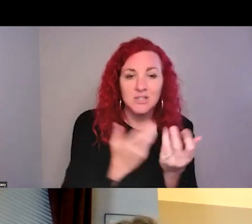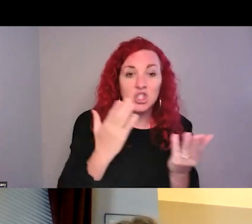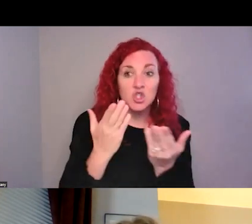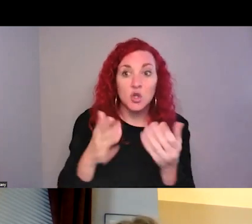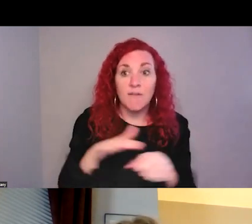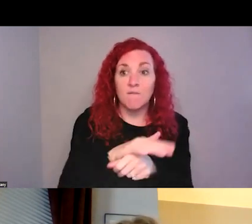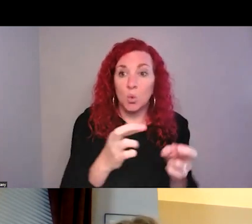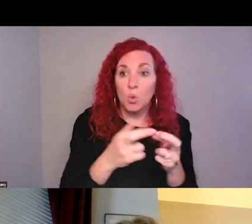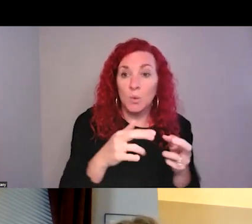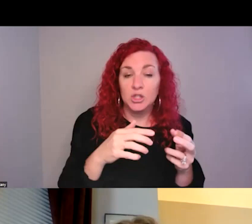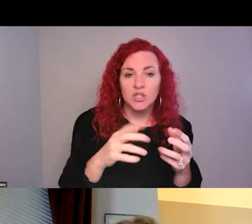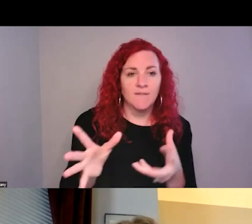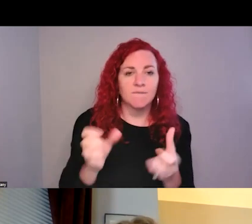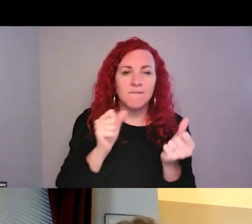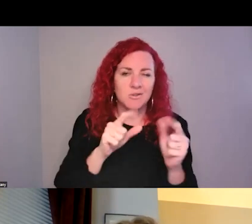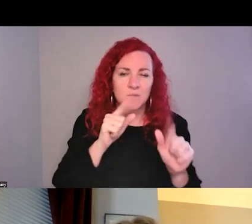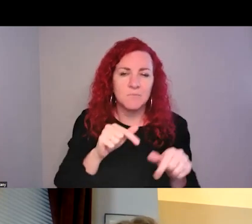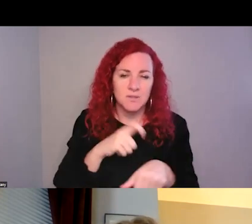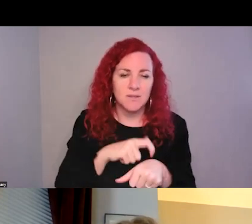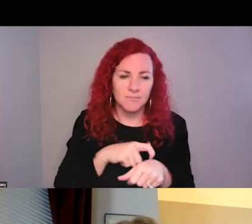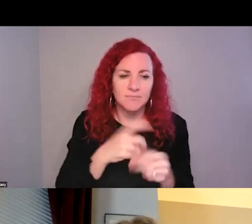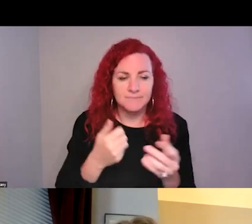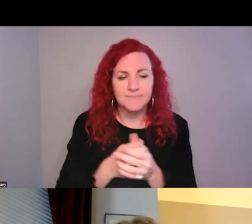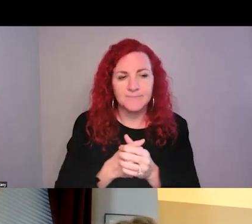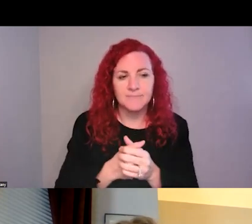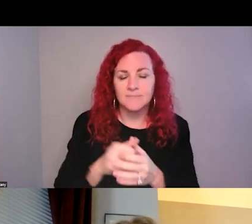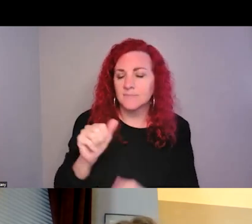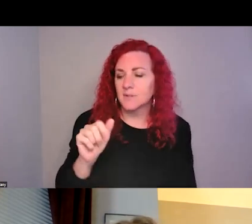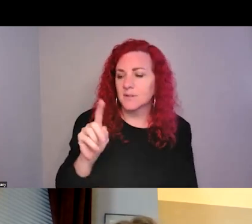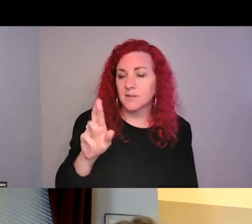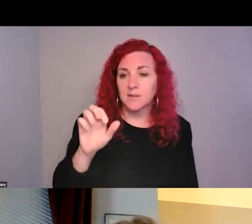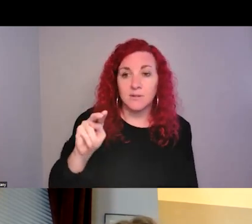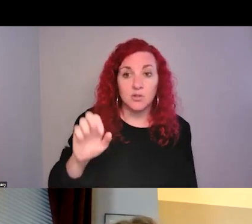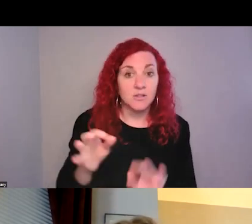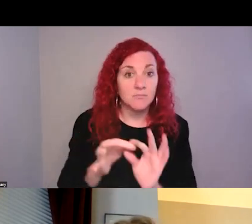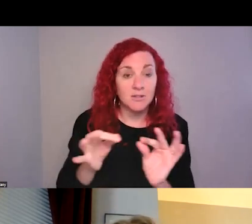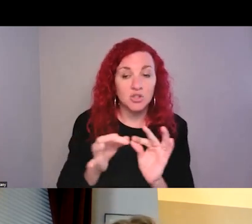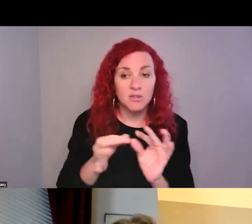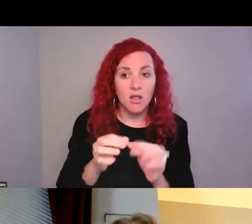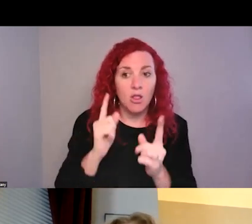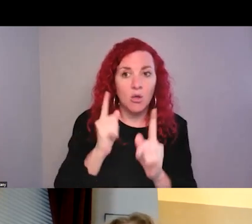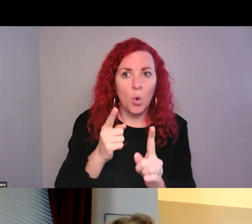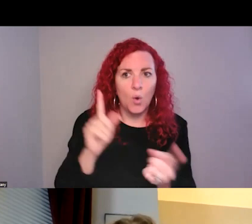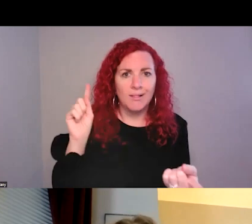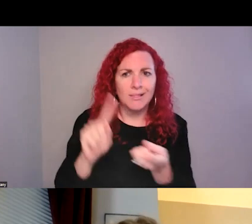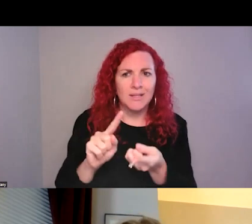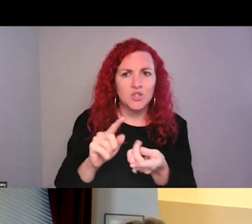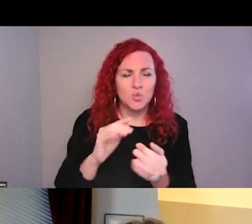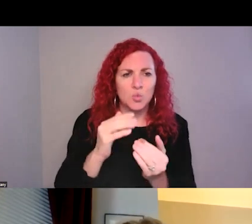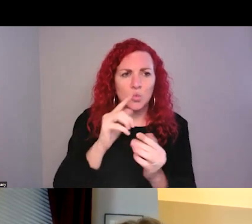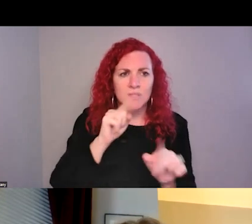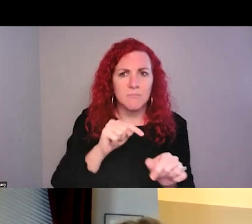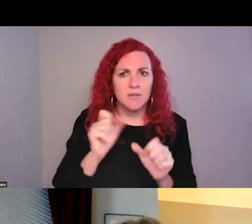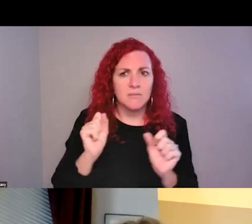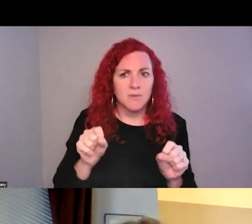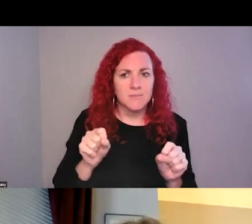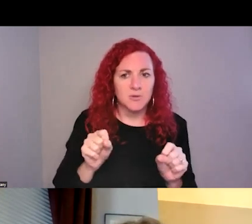AND AS ADRIENNE MENTIONED, WE WANT THE LEAST RESPONSE SO THIS